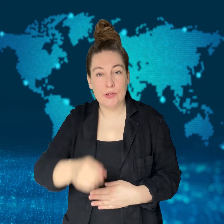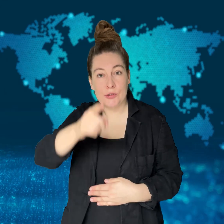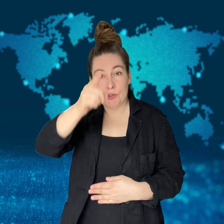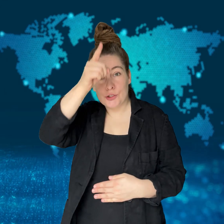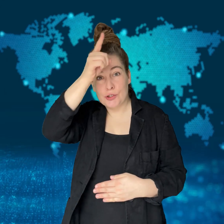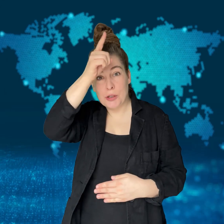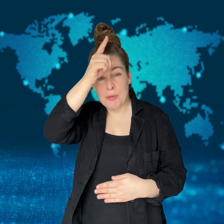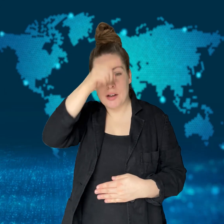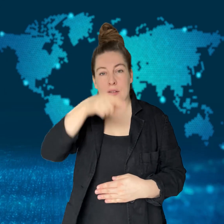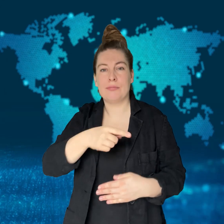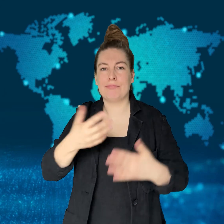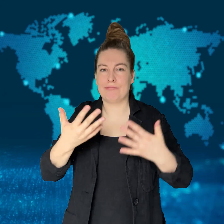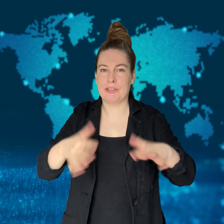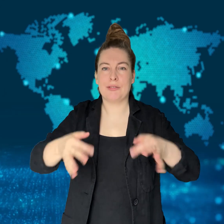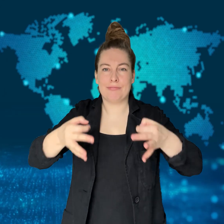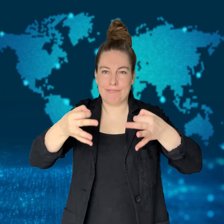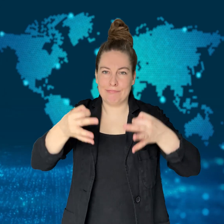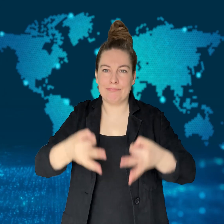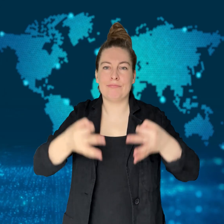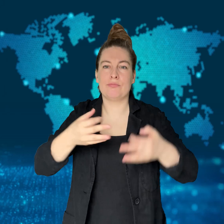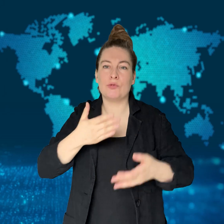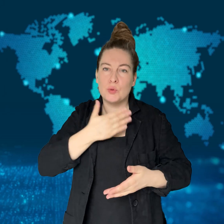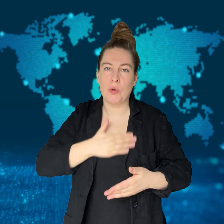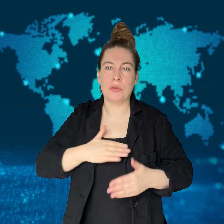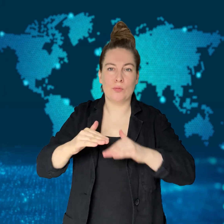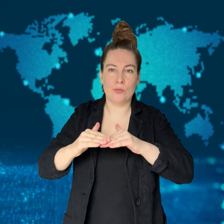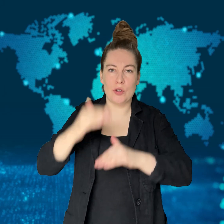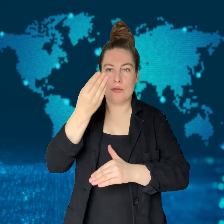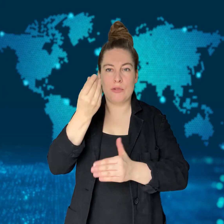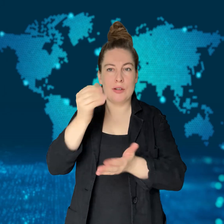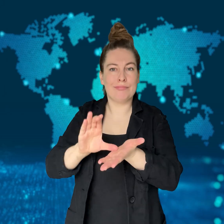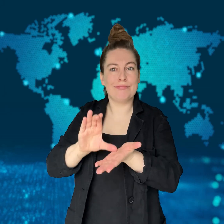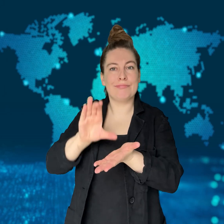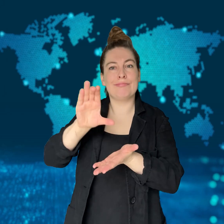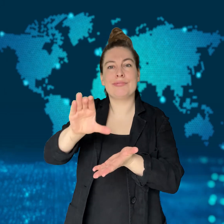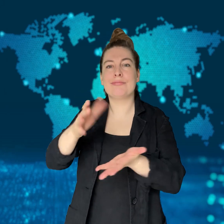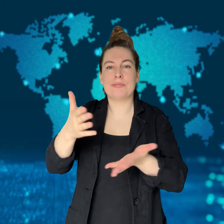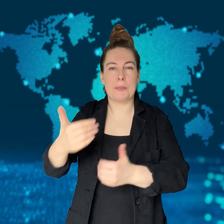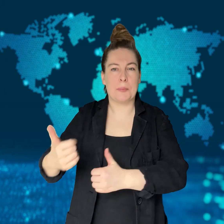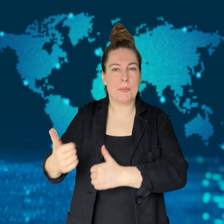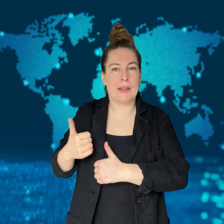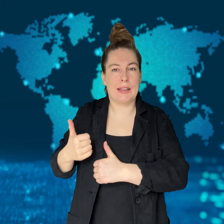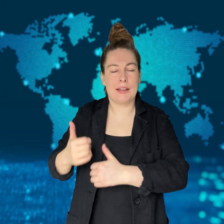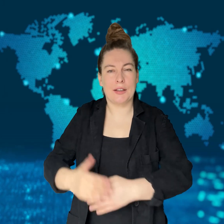Unlock spending on military